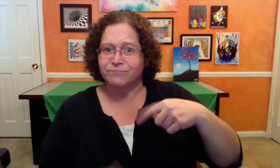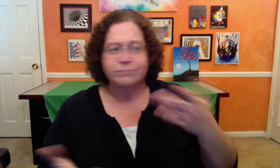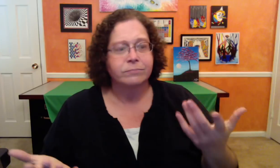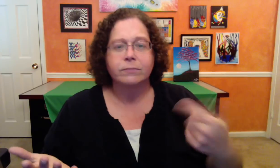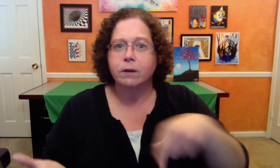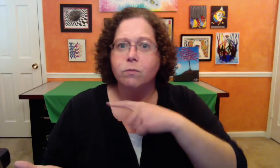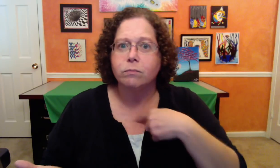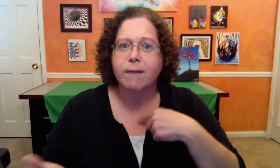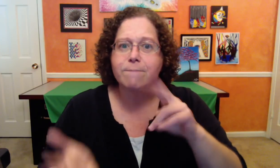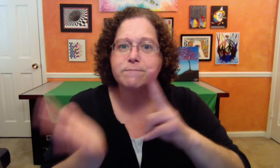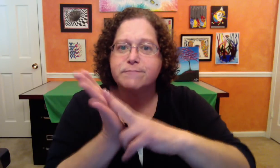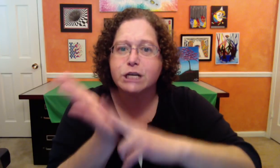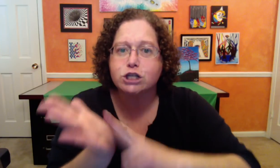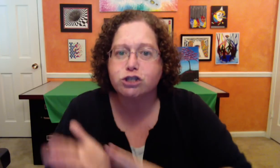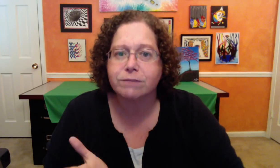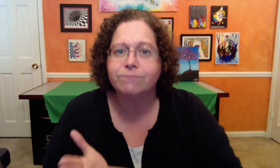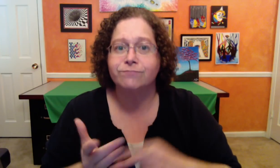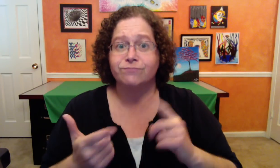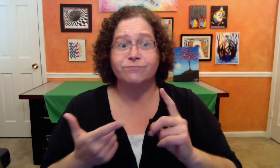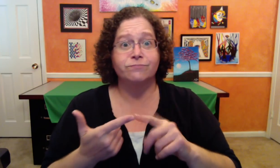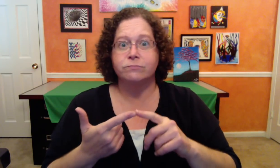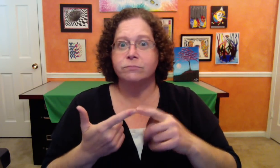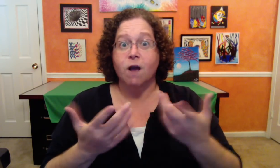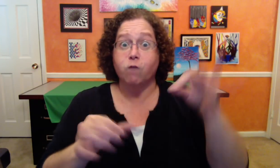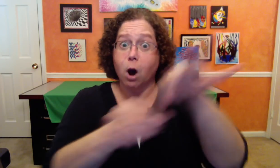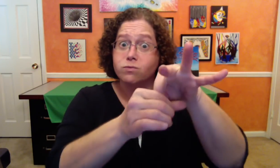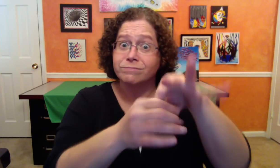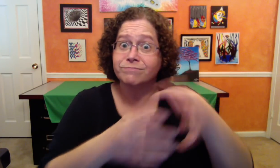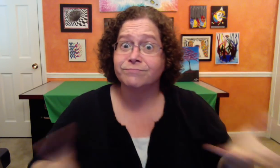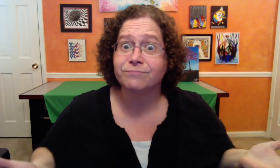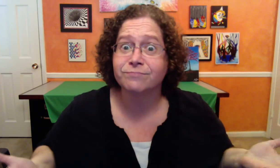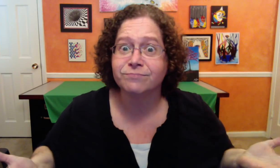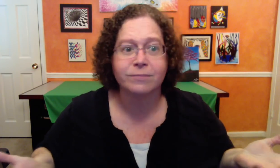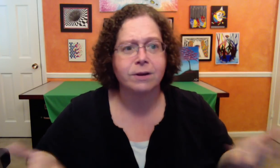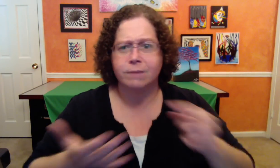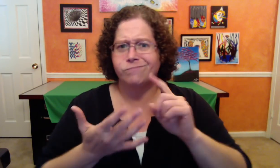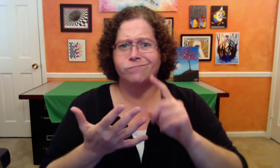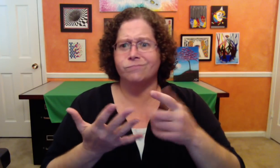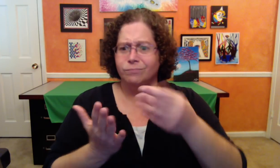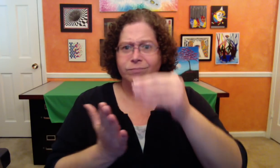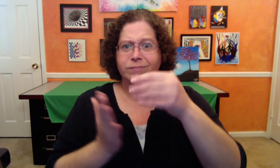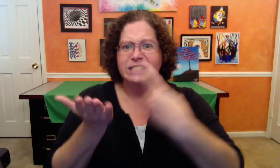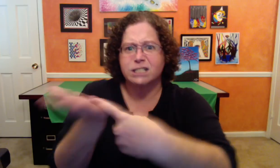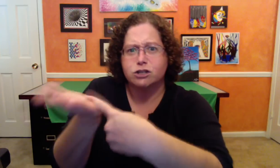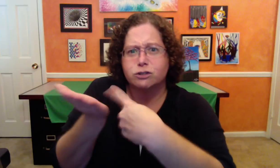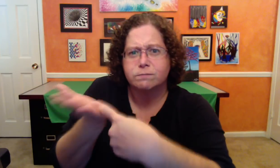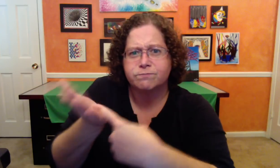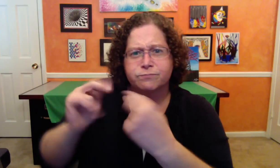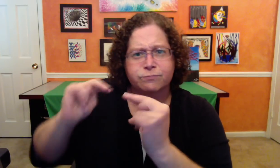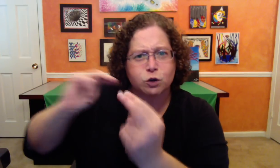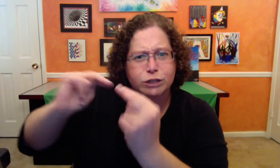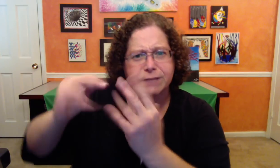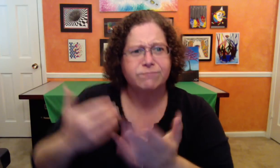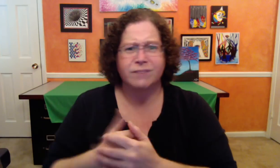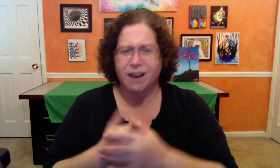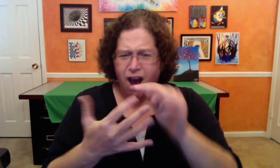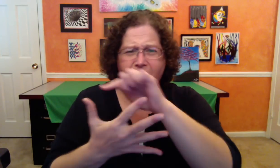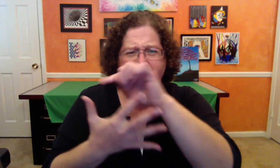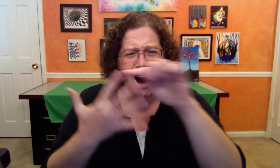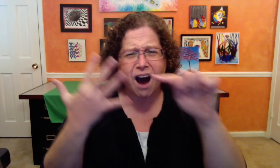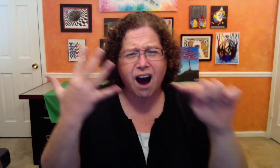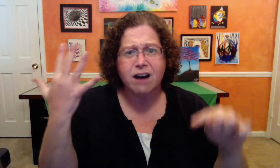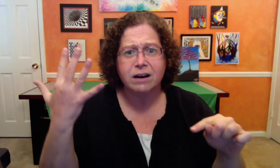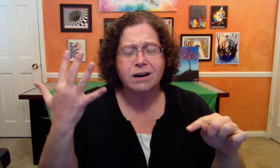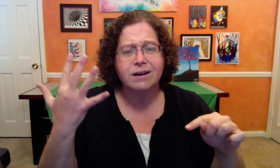We petition, cast our votes, discuss and negotiate, and many other options.